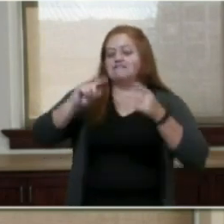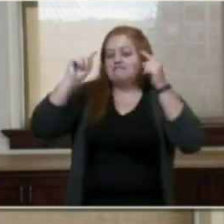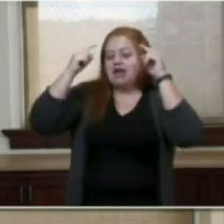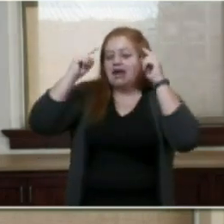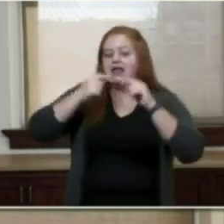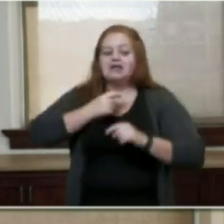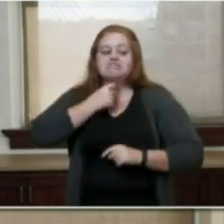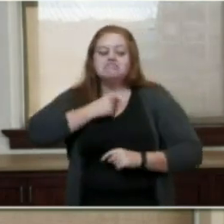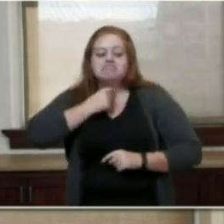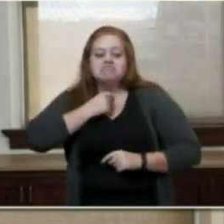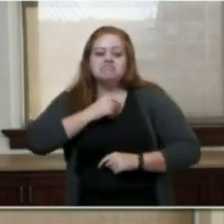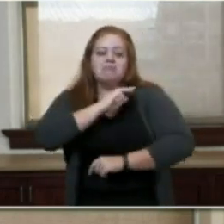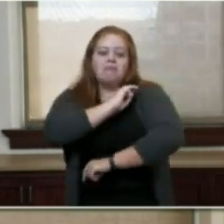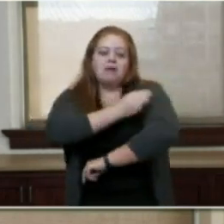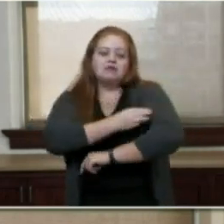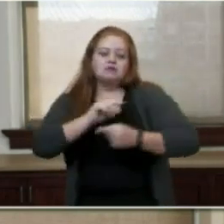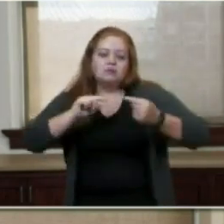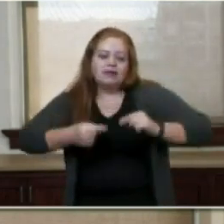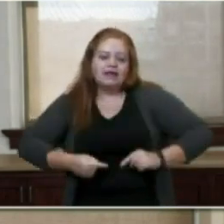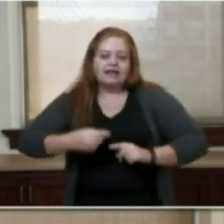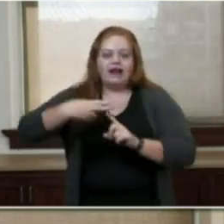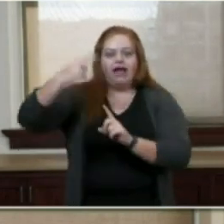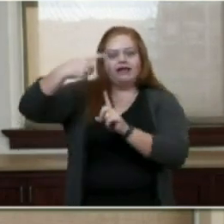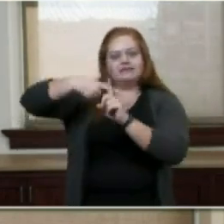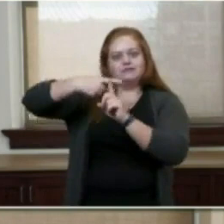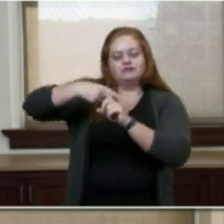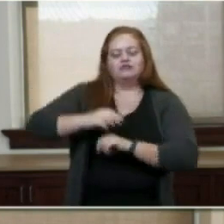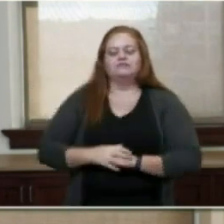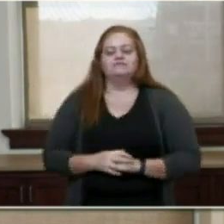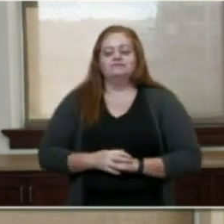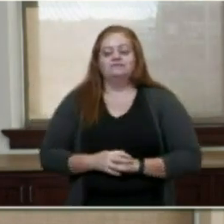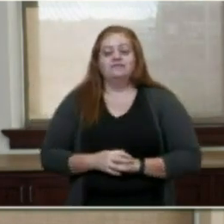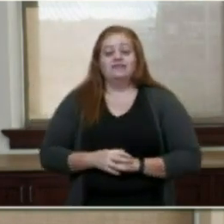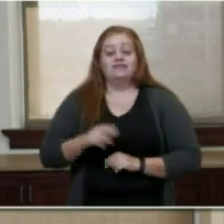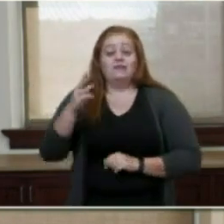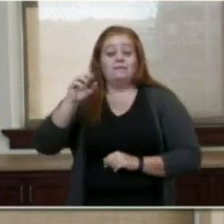throat muscle pain and fever. The massachusetts Department of Health was